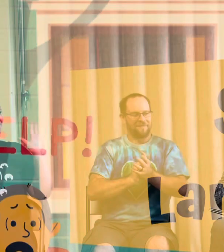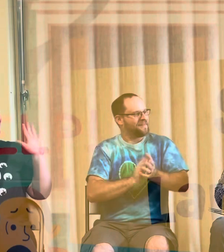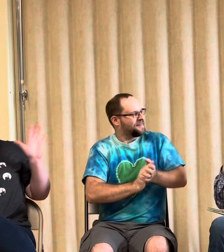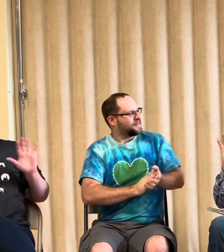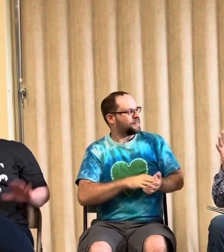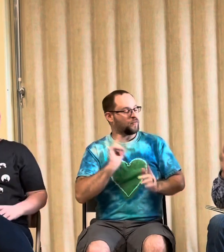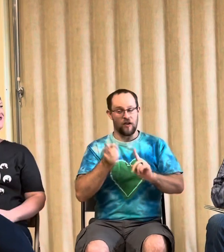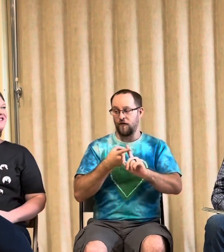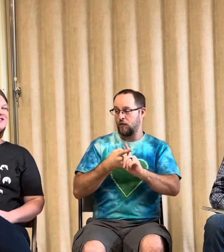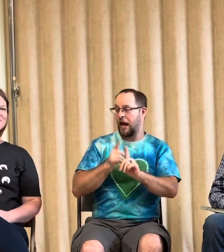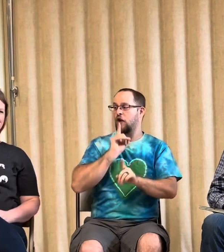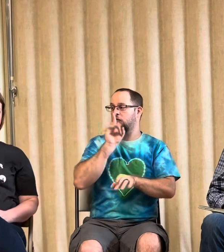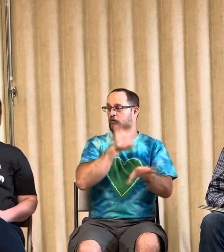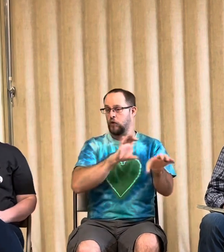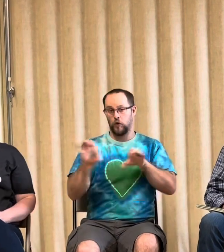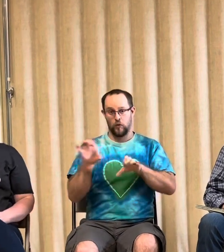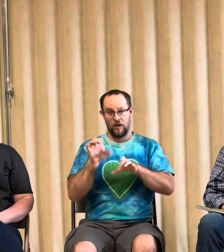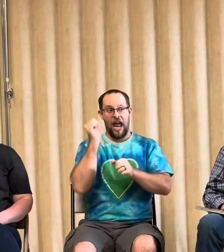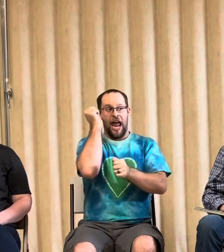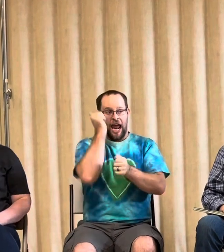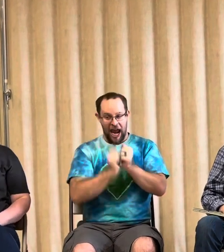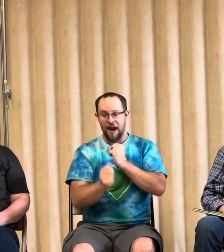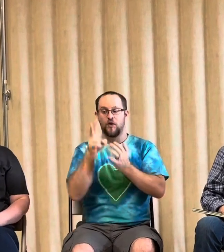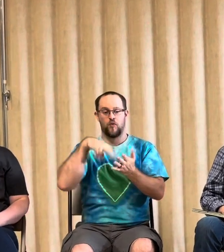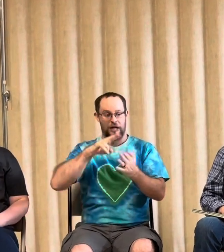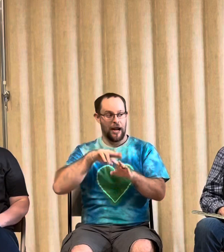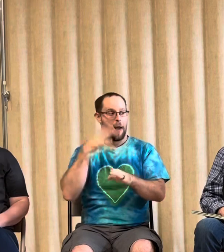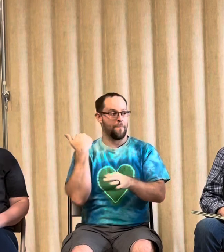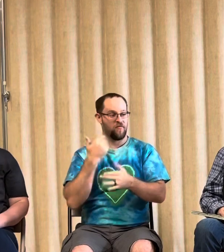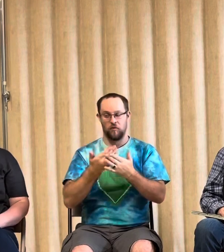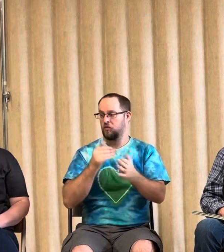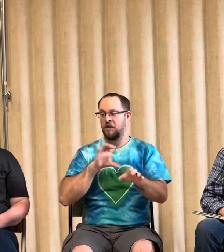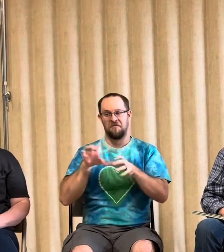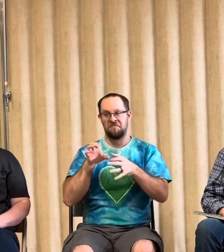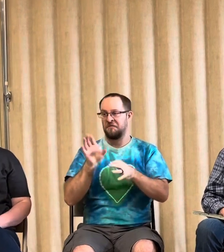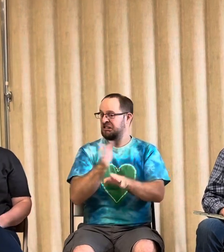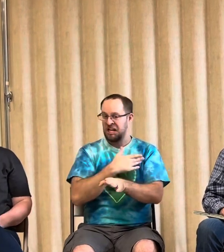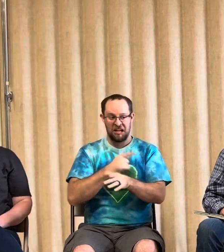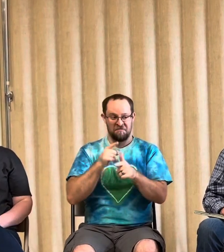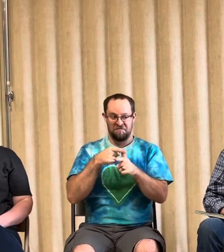So, first thing we actually do at every Reading Time before we do anything else... singing... reading...